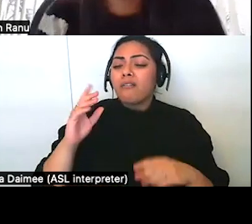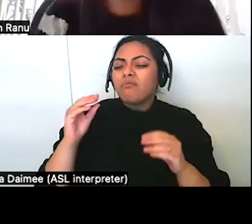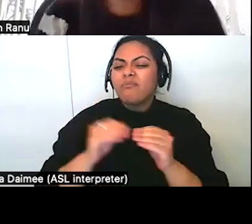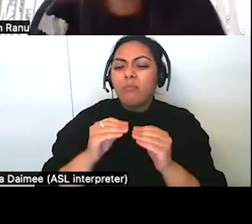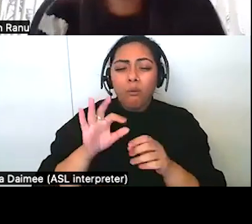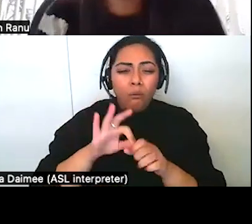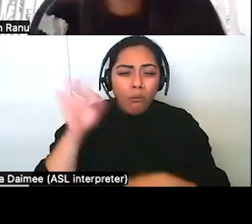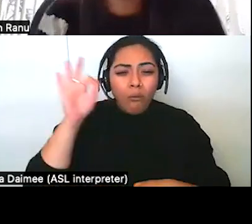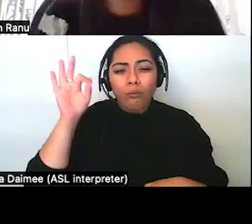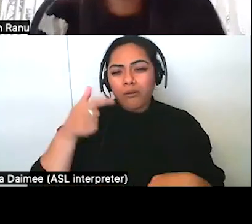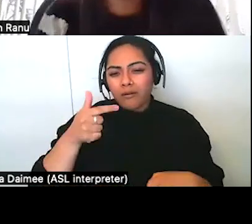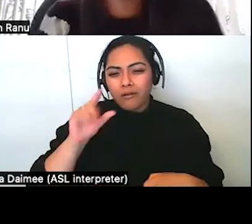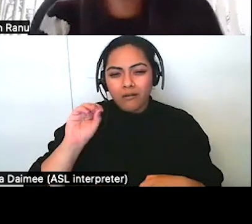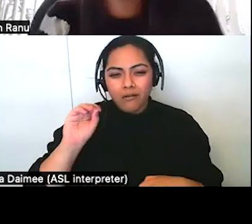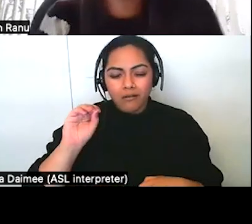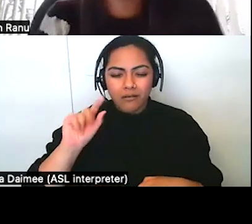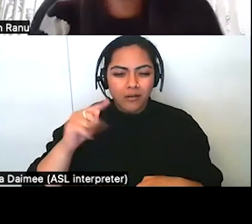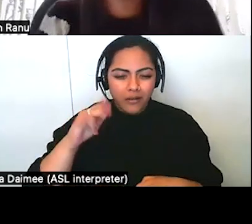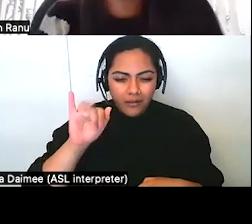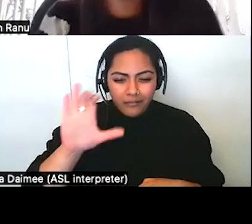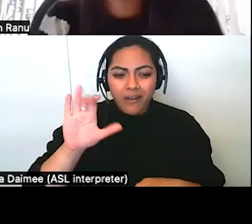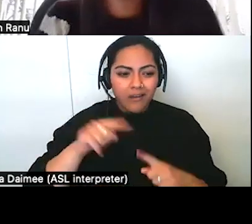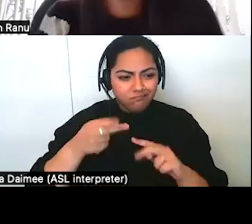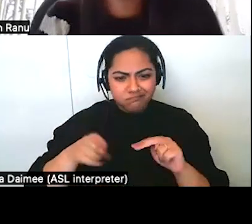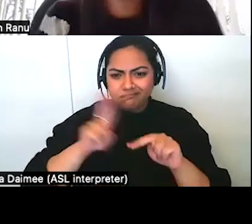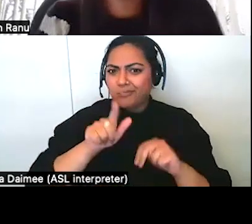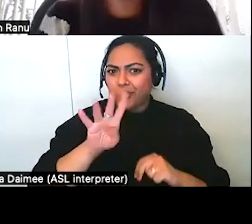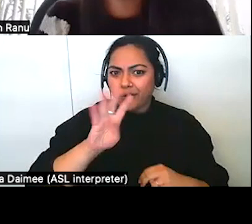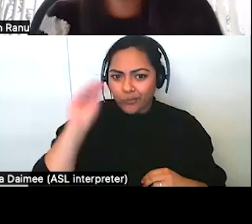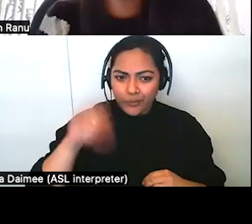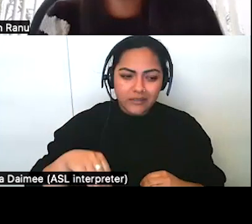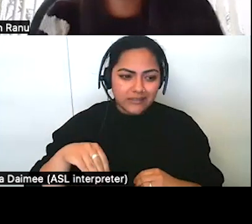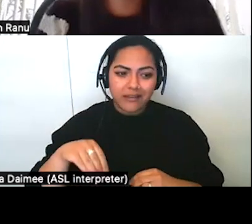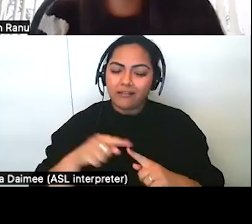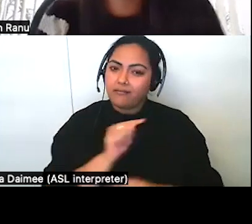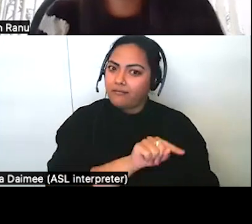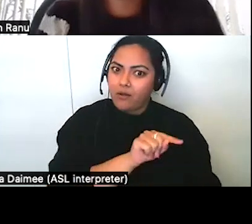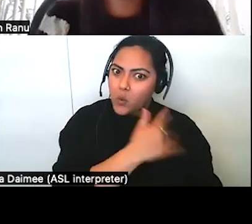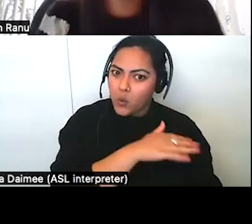still quite significant, but nothing like what we're seeing in dark fantasy. Horror is up 5%,